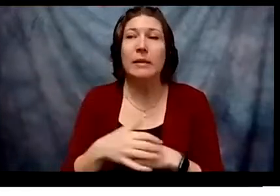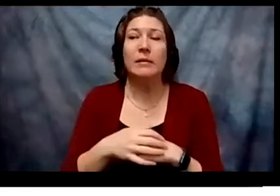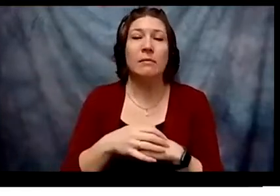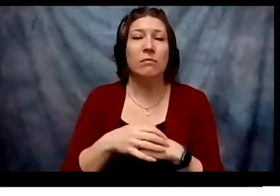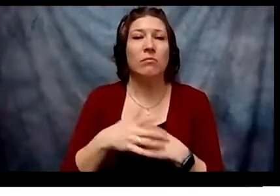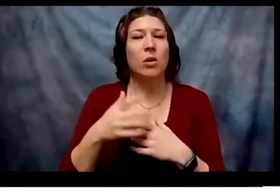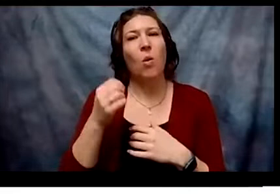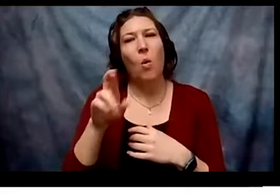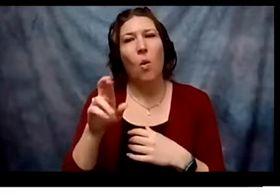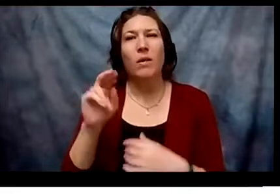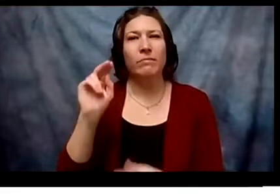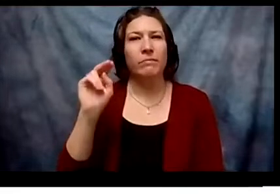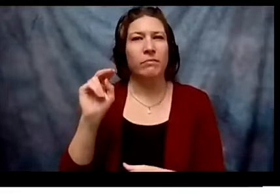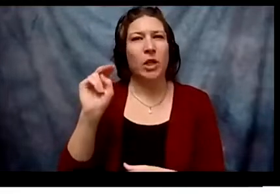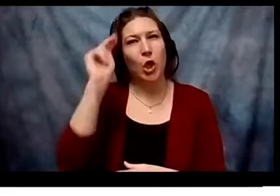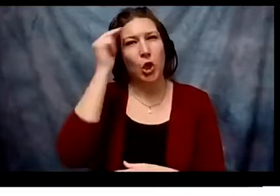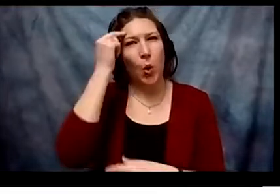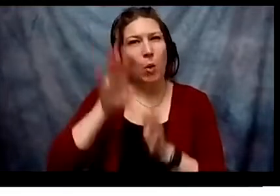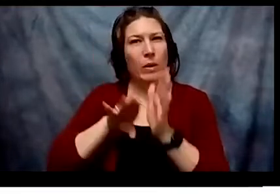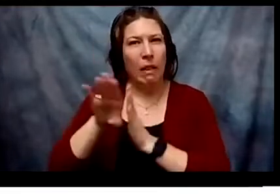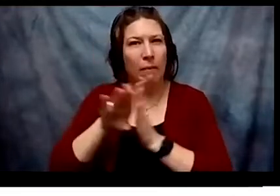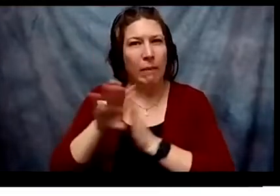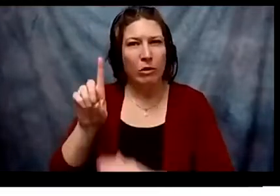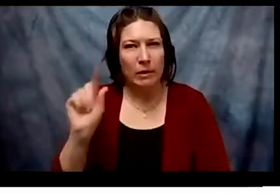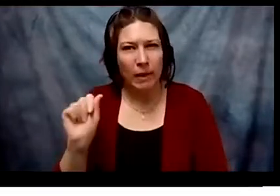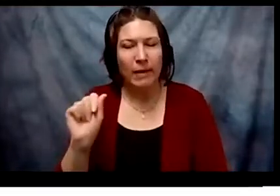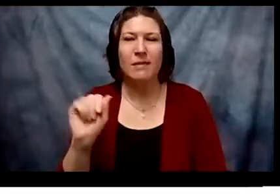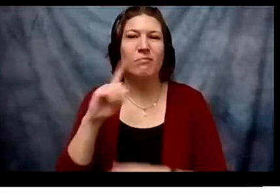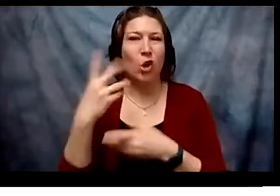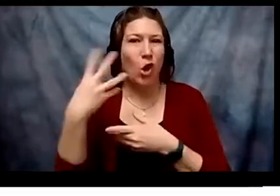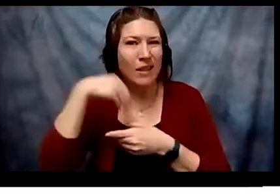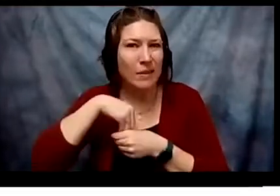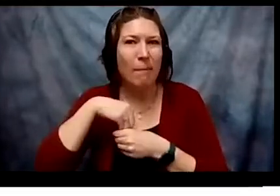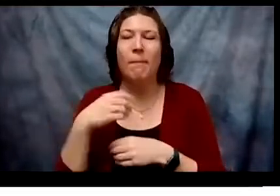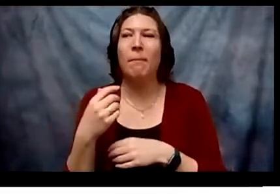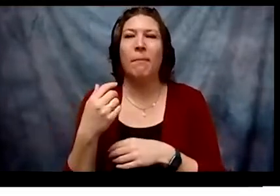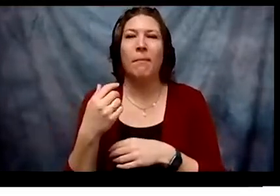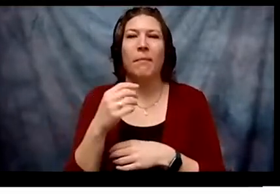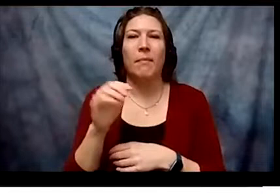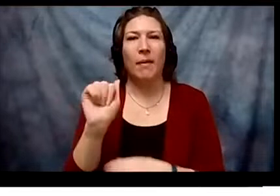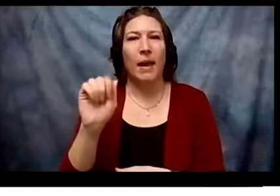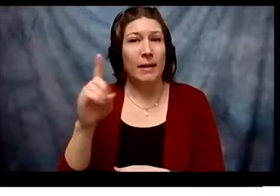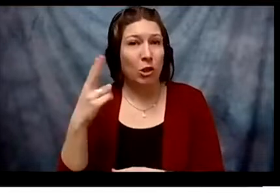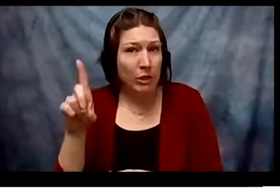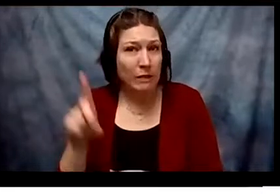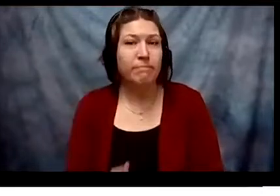Nero-developmental disabilities like autism and ADHD.